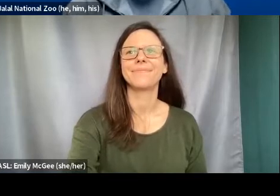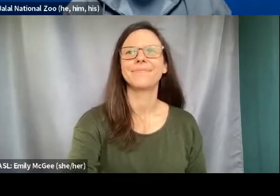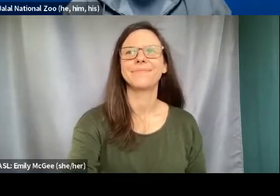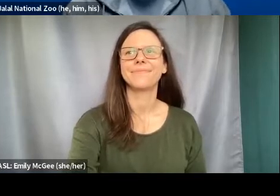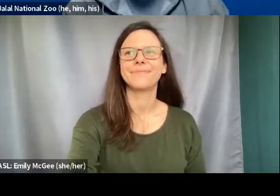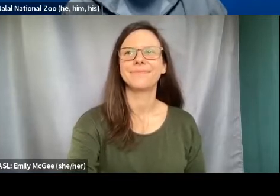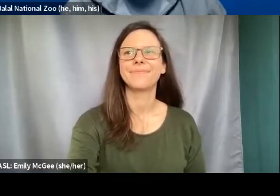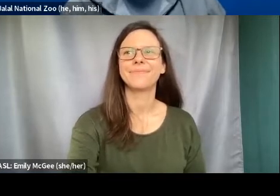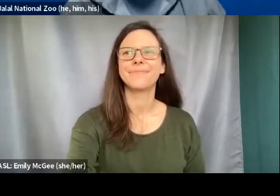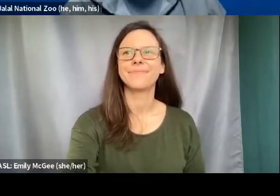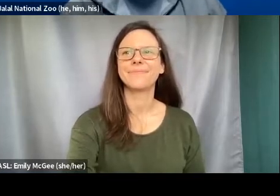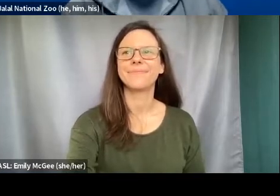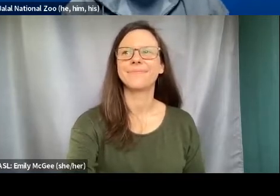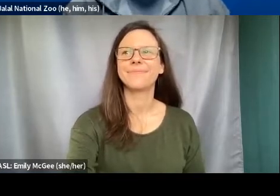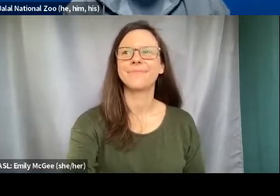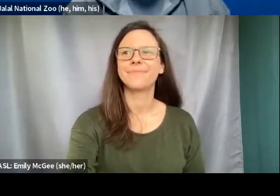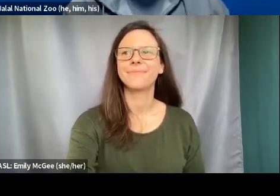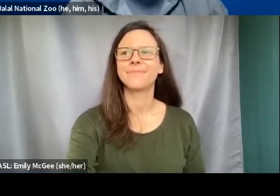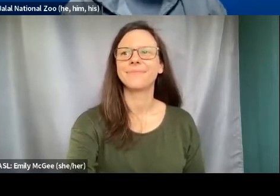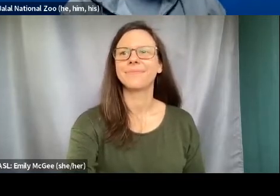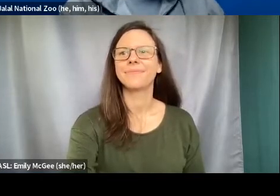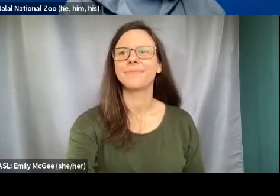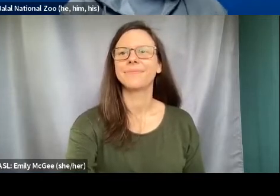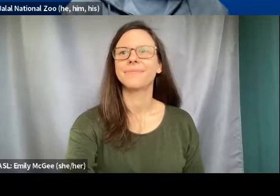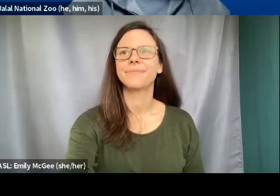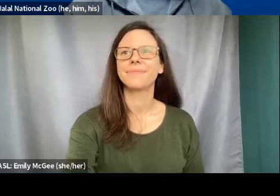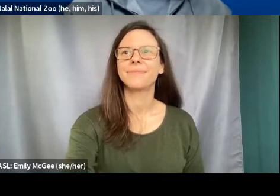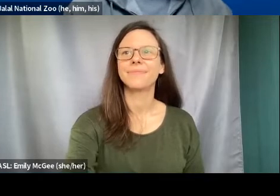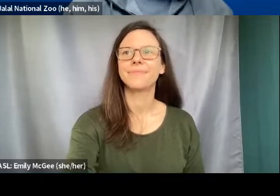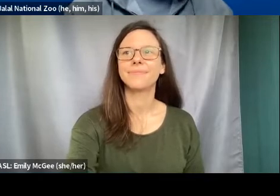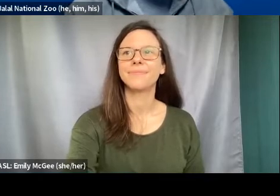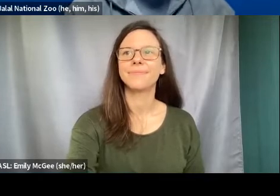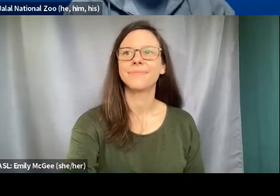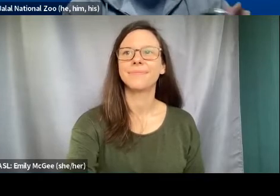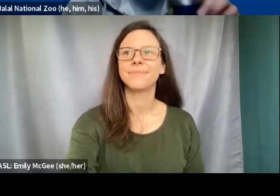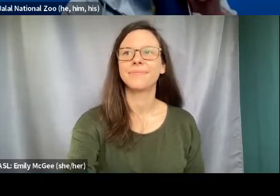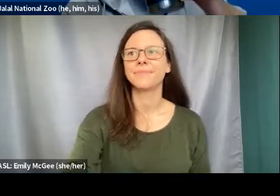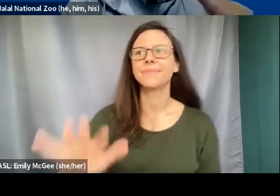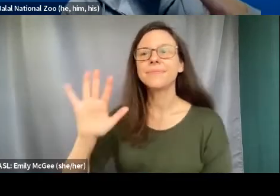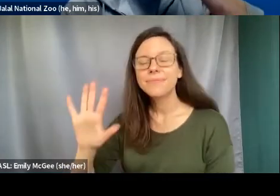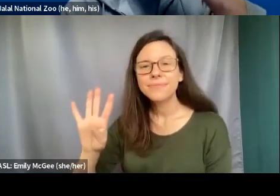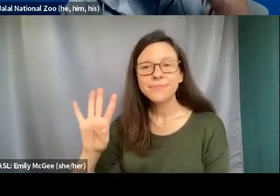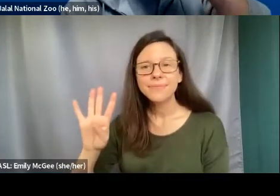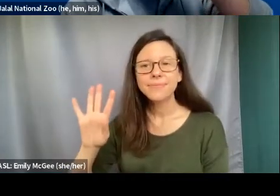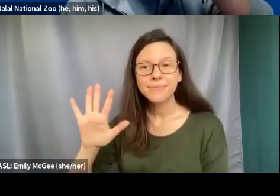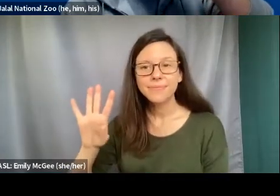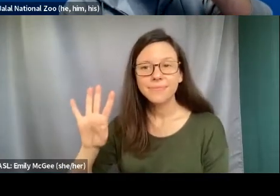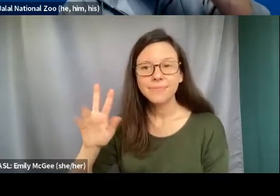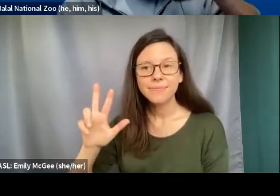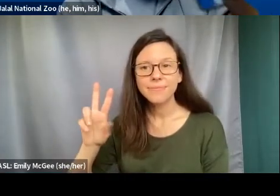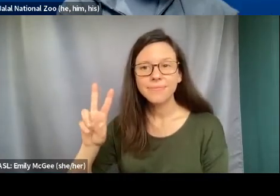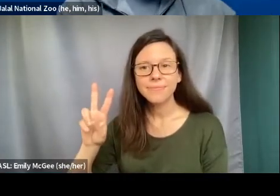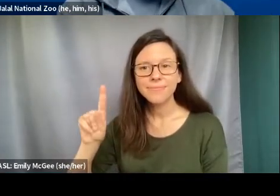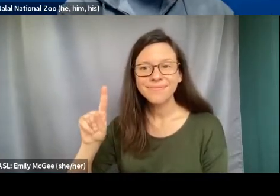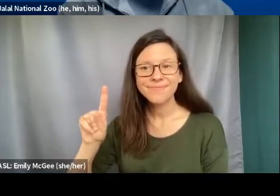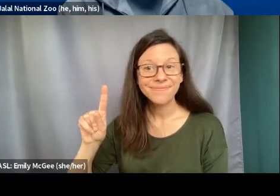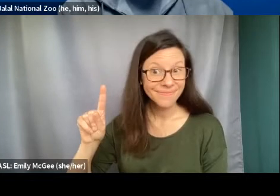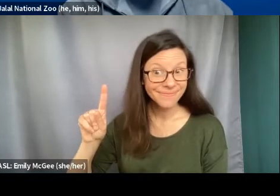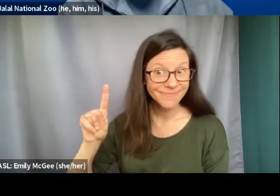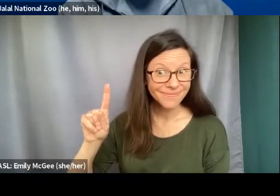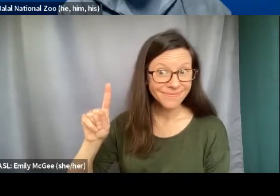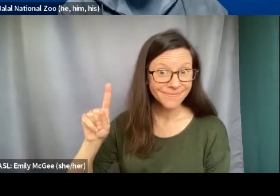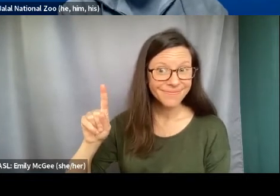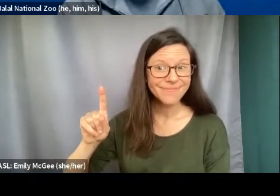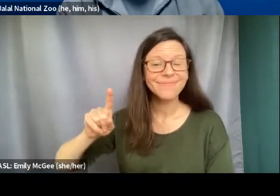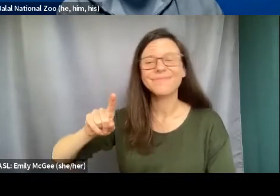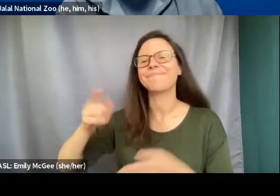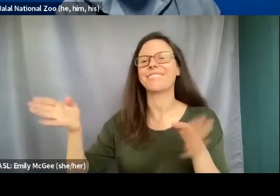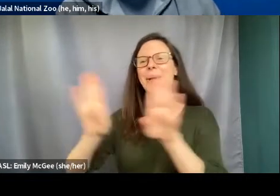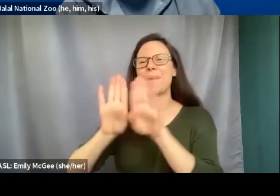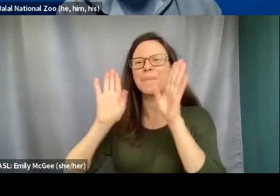All right folks, I will give you another five, four, three, two, one. I will end this poll.